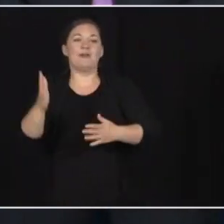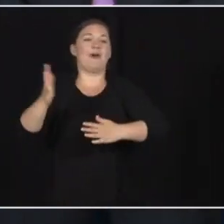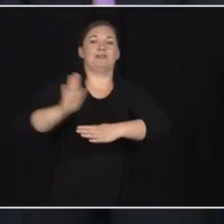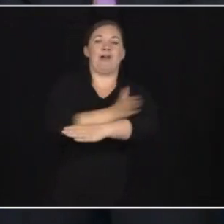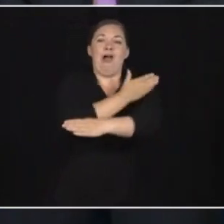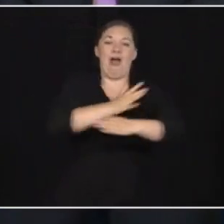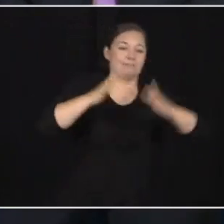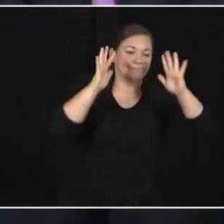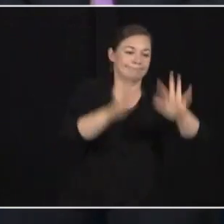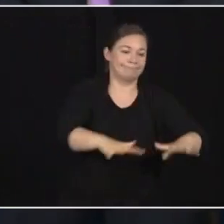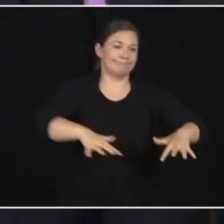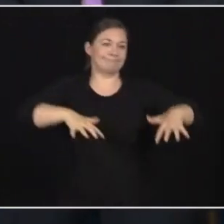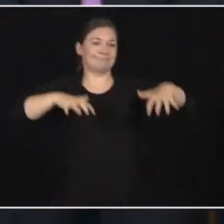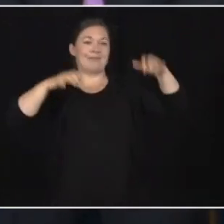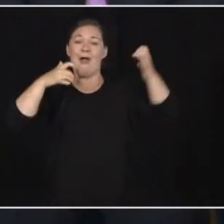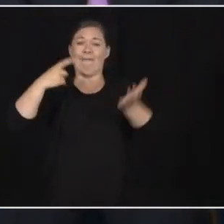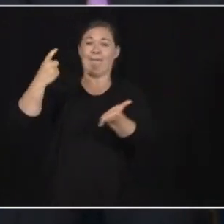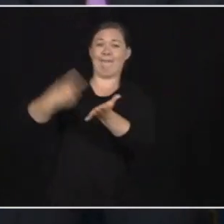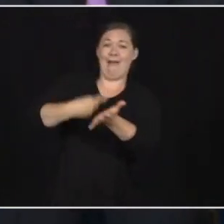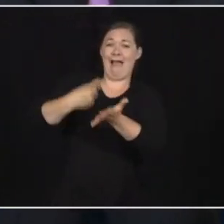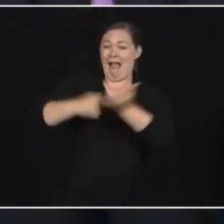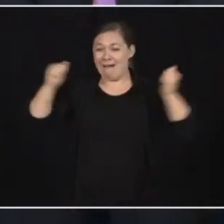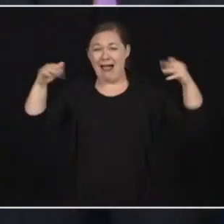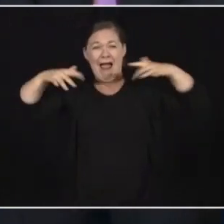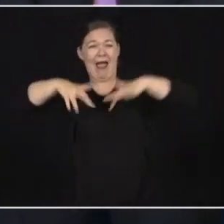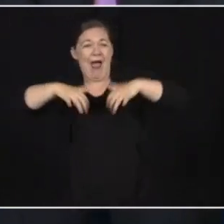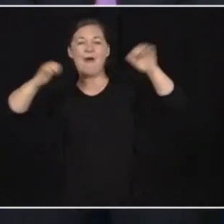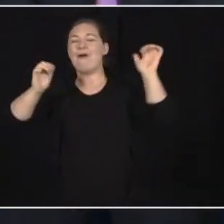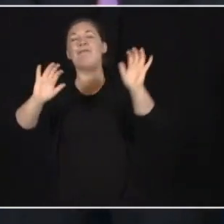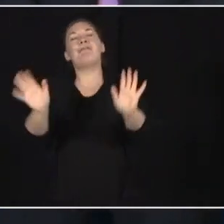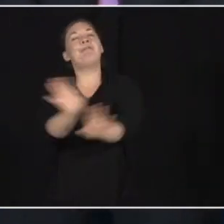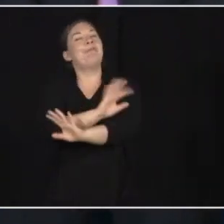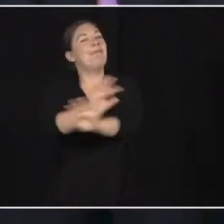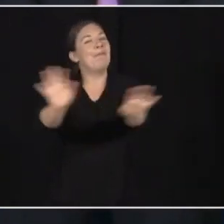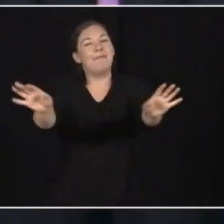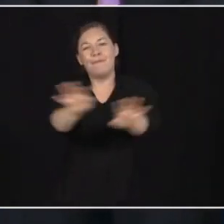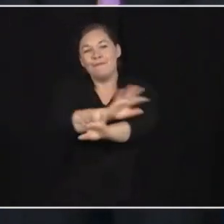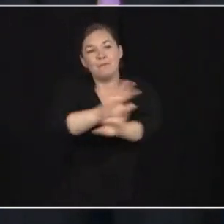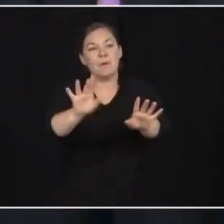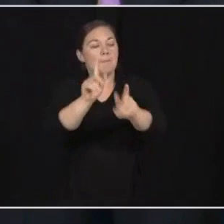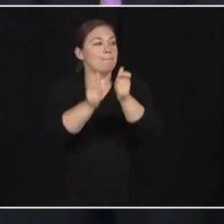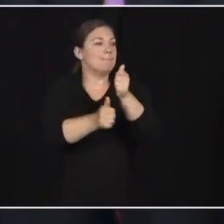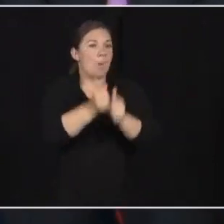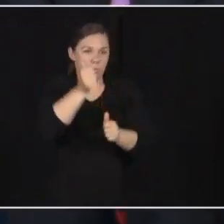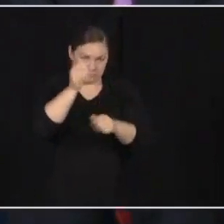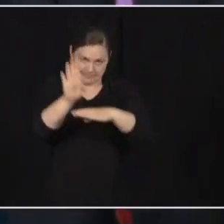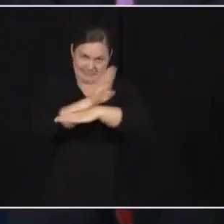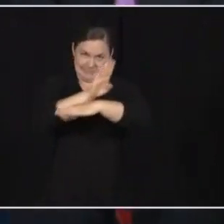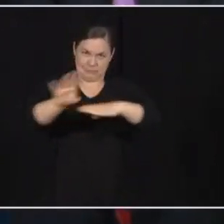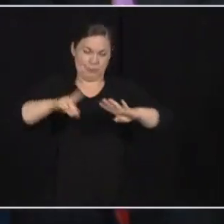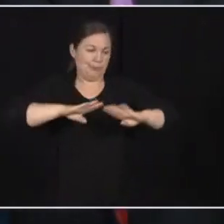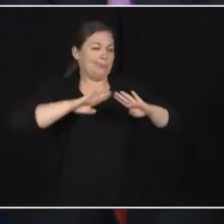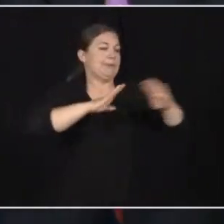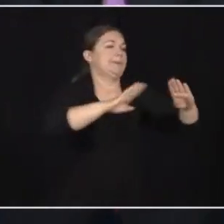We cannot have 50,000 people at the Blue Jays game. But most all businesses will be able to reopen